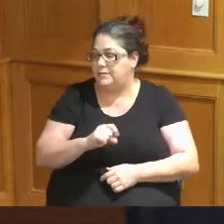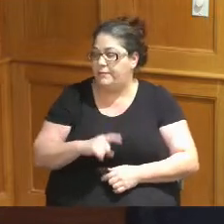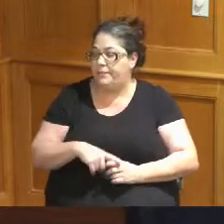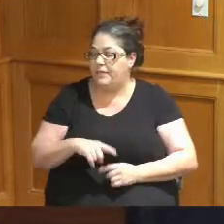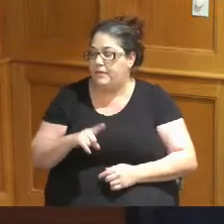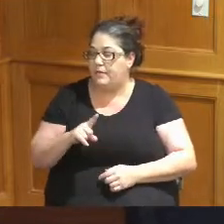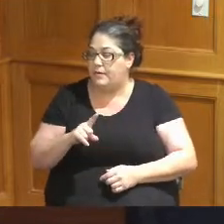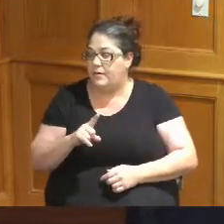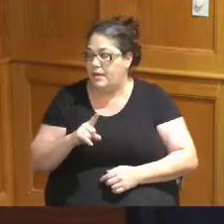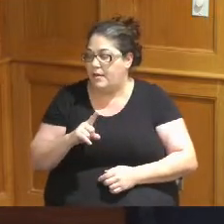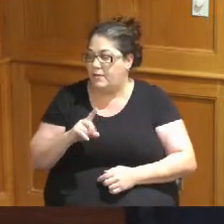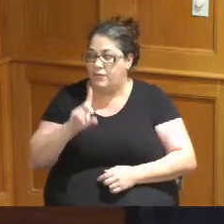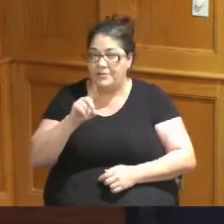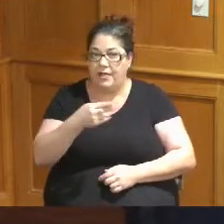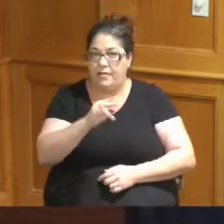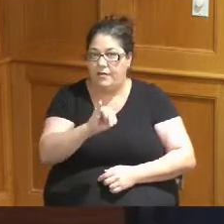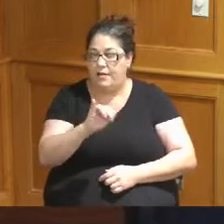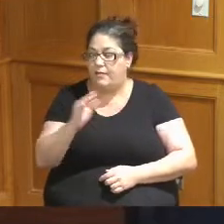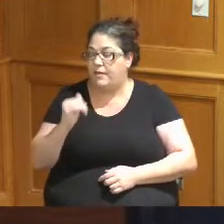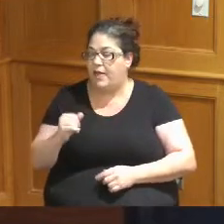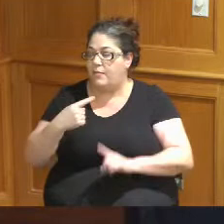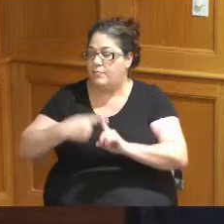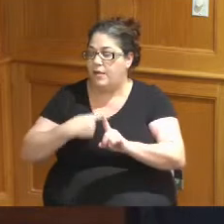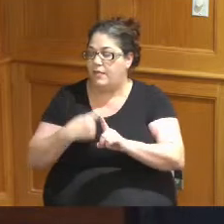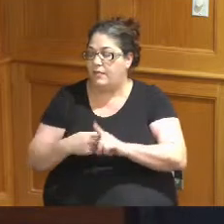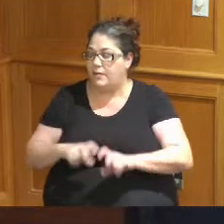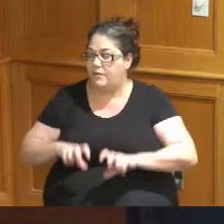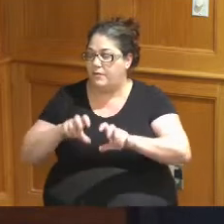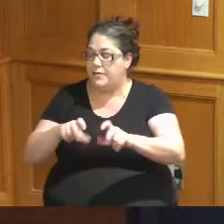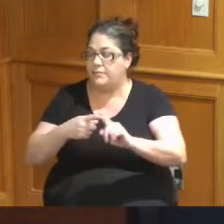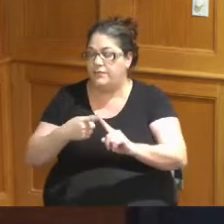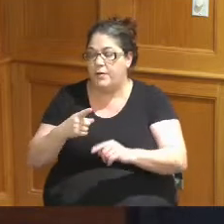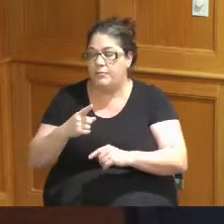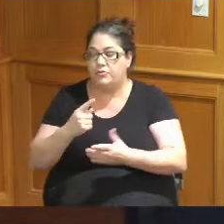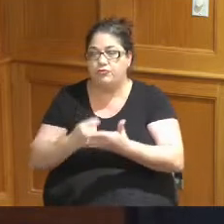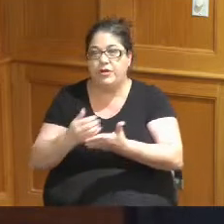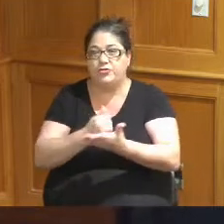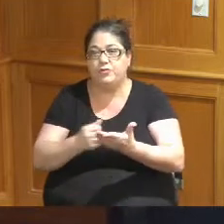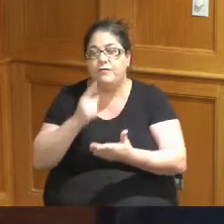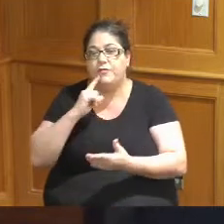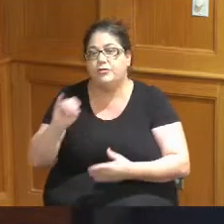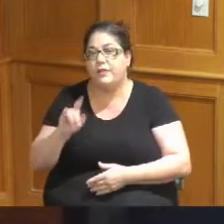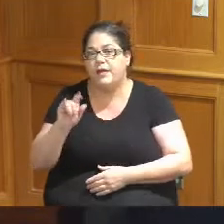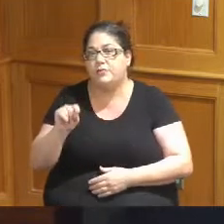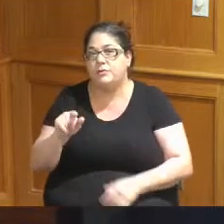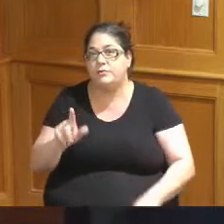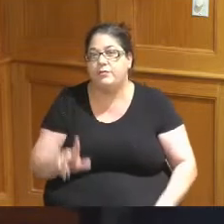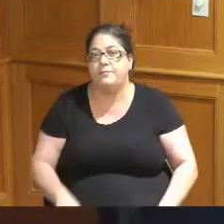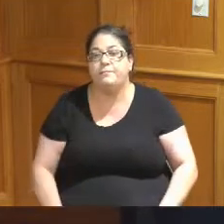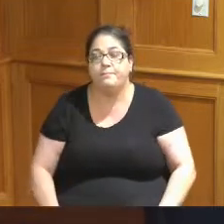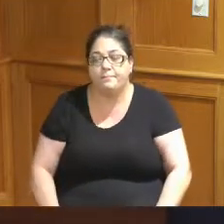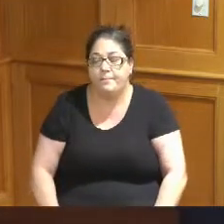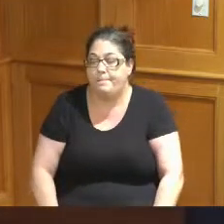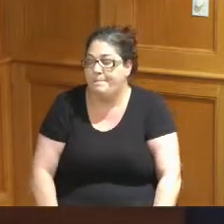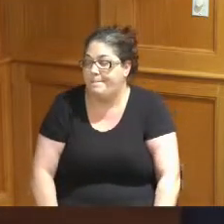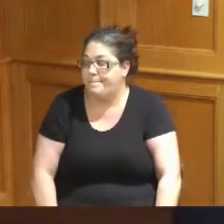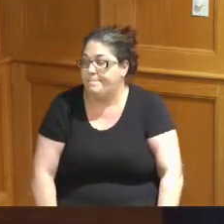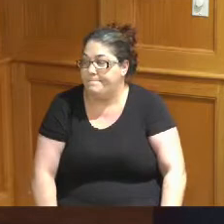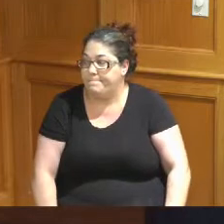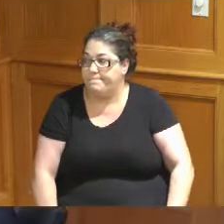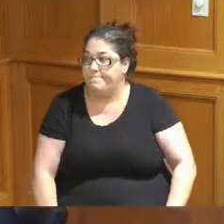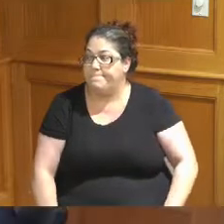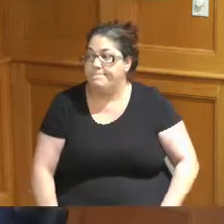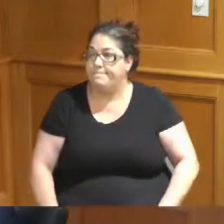item 50 is the monthly investment report from the Treasurer for July of 2023. thank you very much